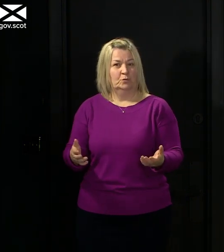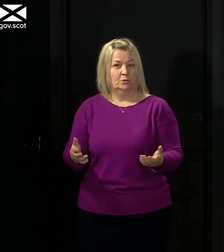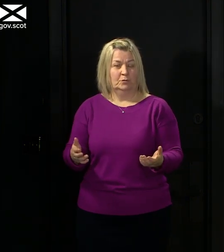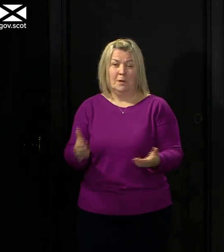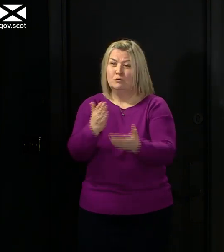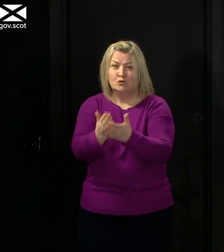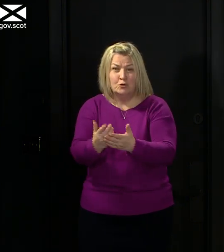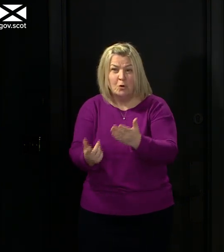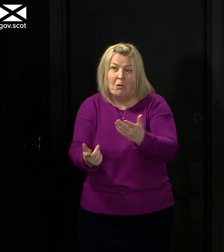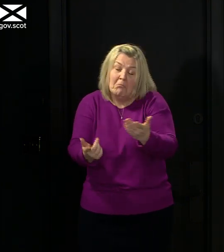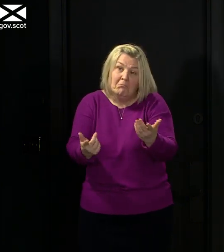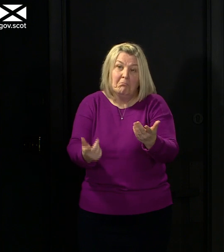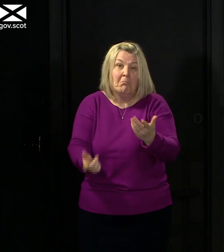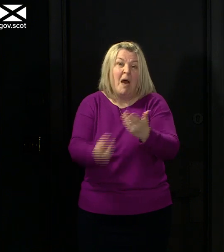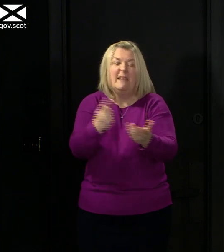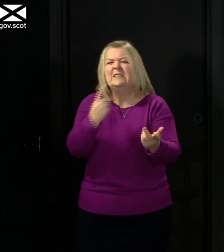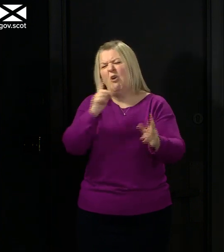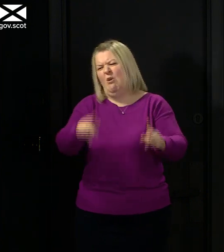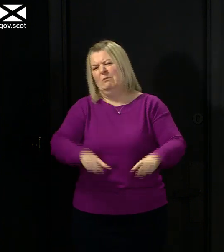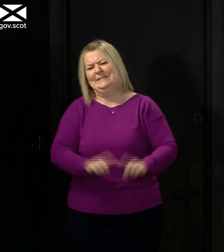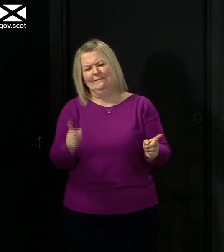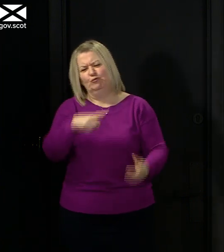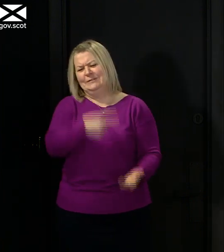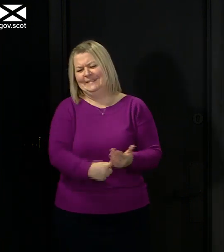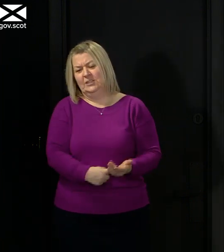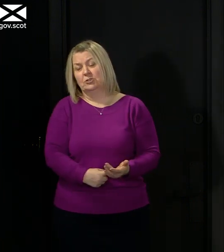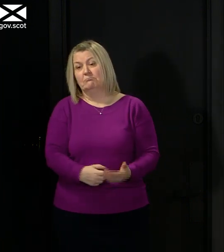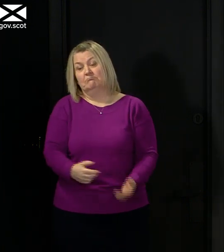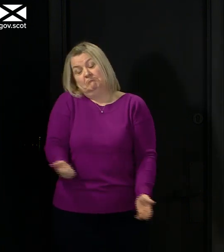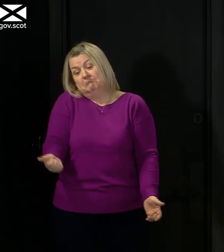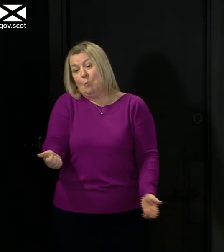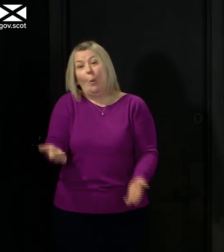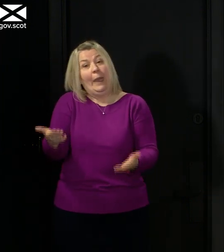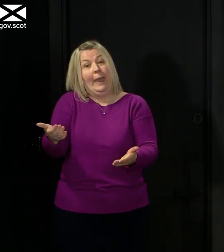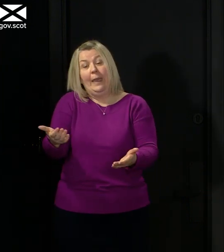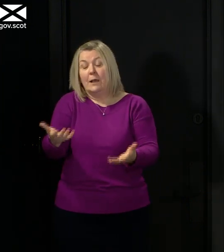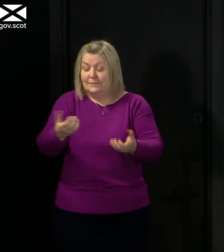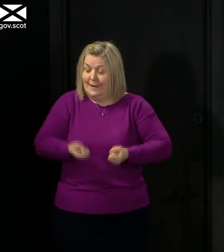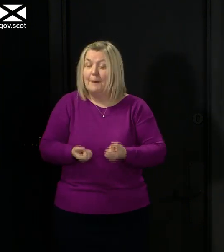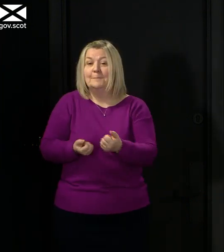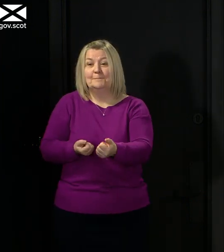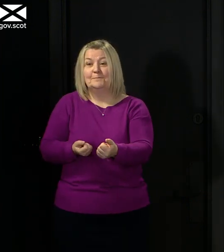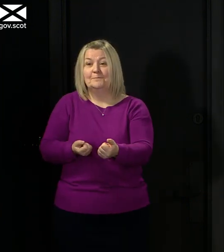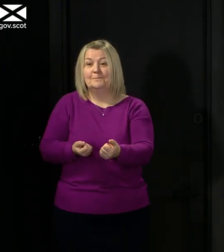have made a different decision, that is perfectly legitimate. But I am the one in my shoes and